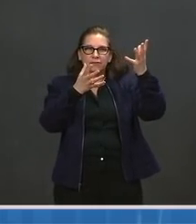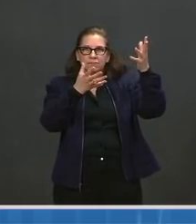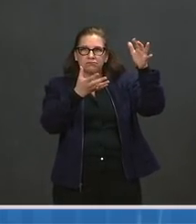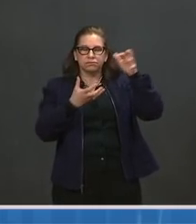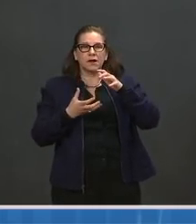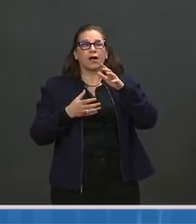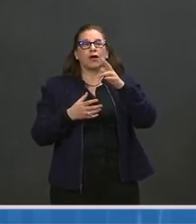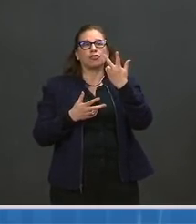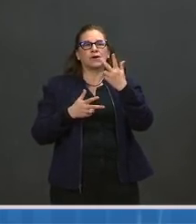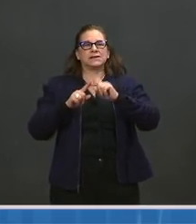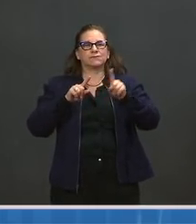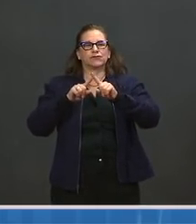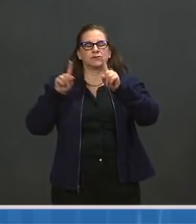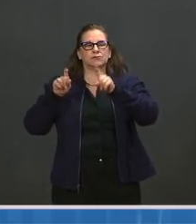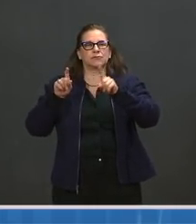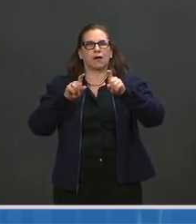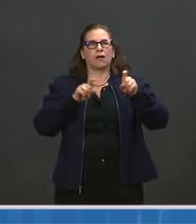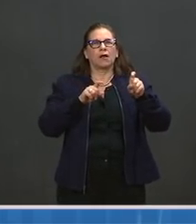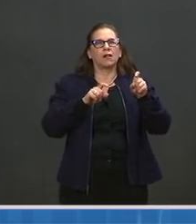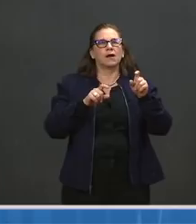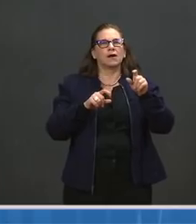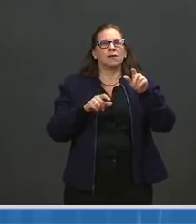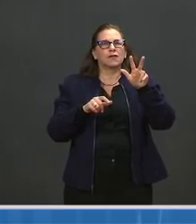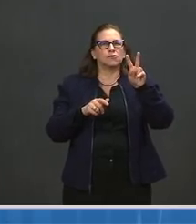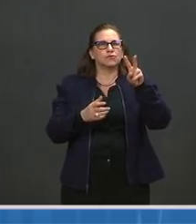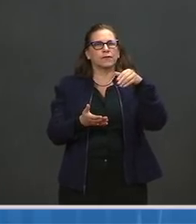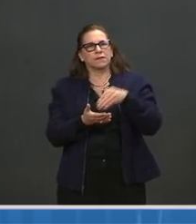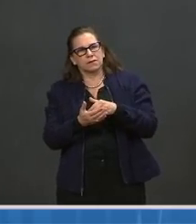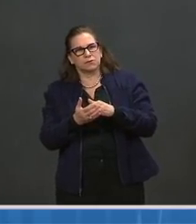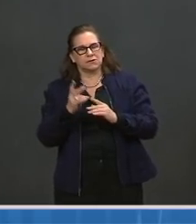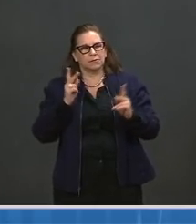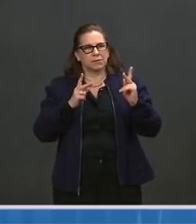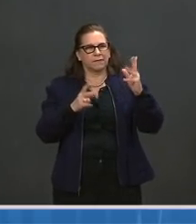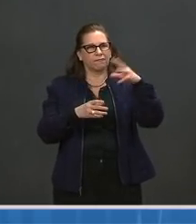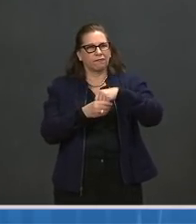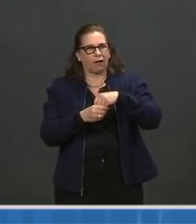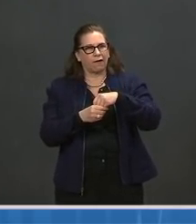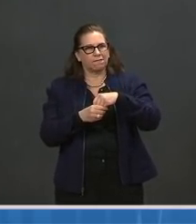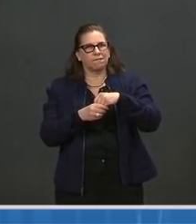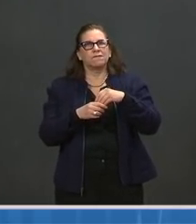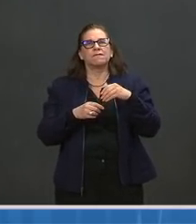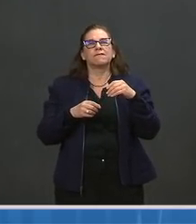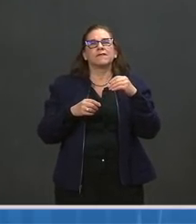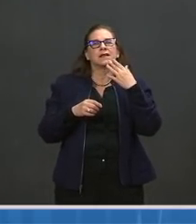who are 18 years of age or older, and it was at 88 sites -- mostly in the United States